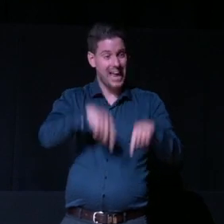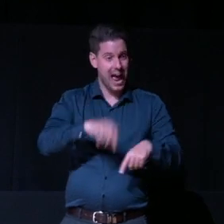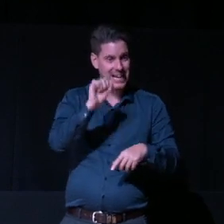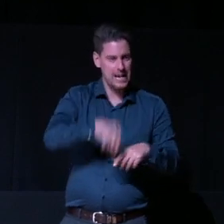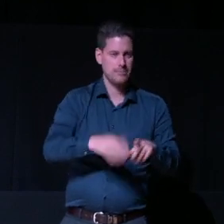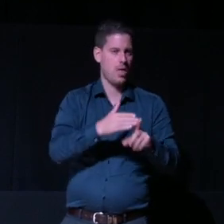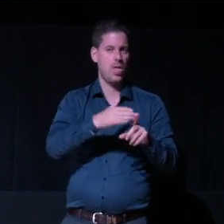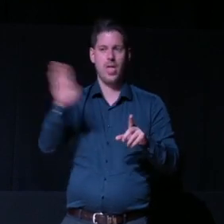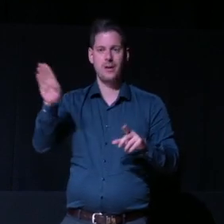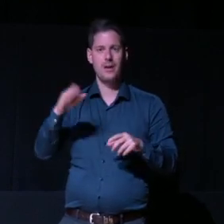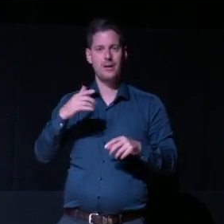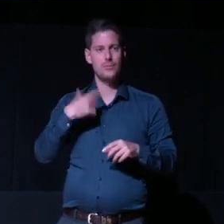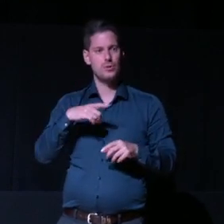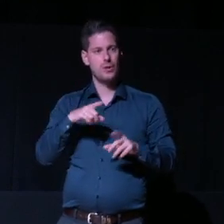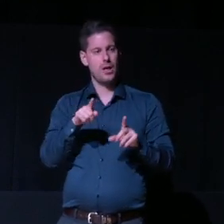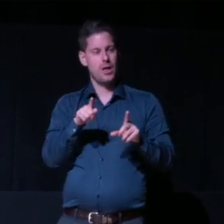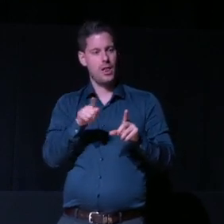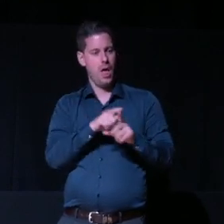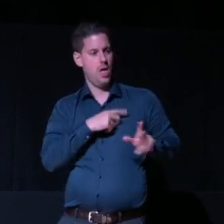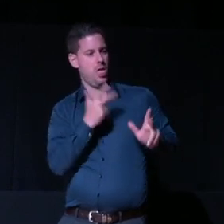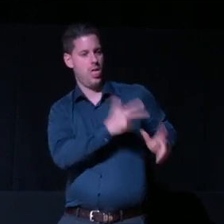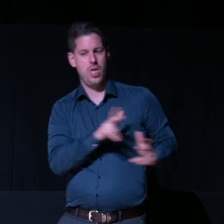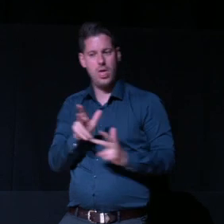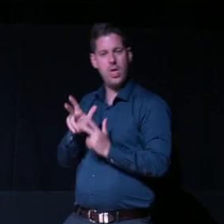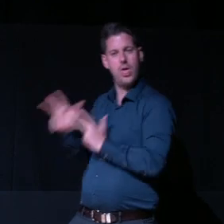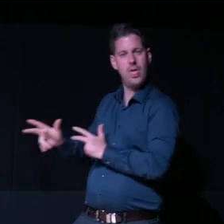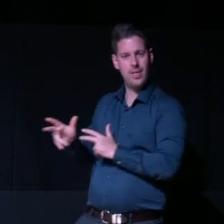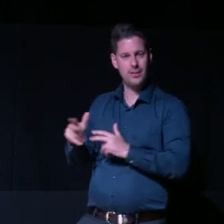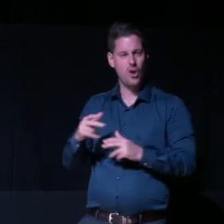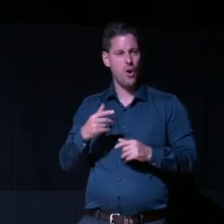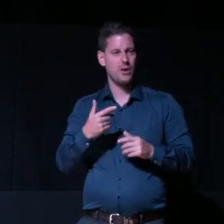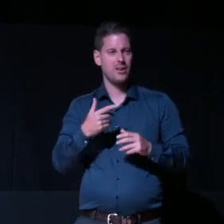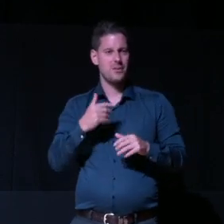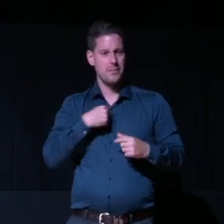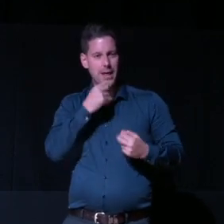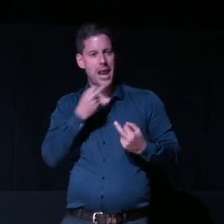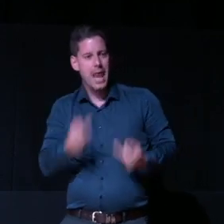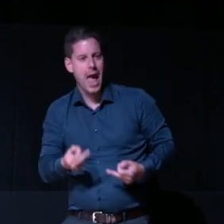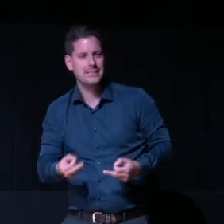People start to notice that you're laughing at tropes and you're laughing at the laziness of it and then what that does is it